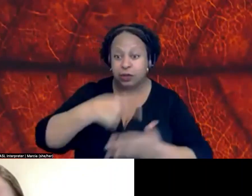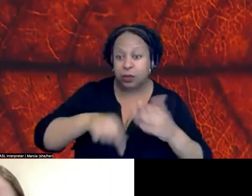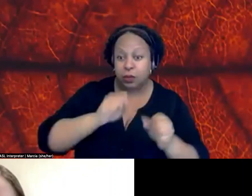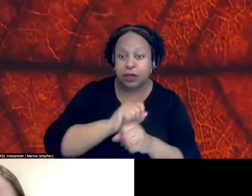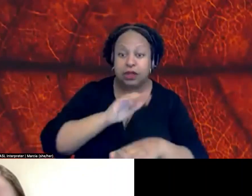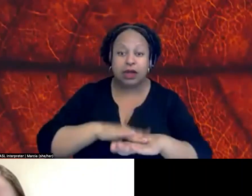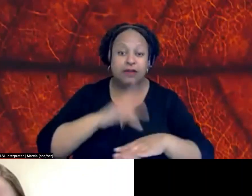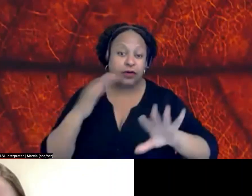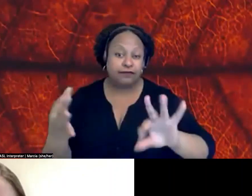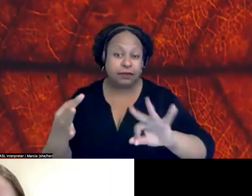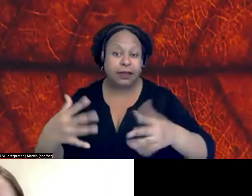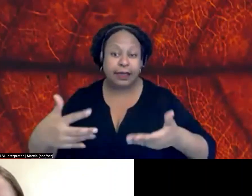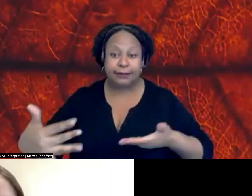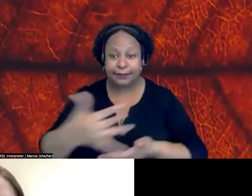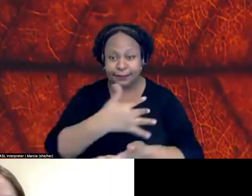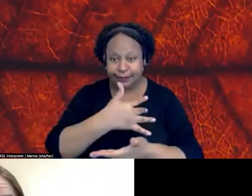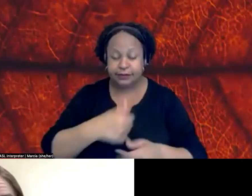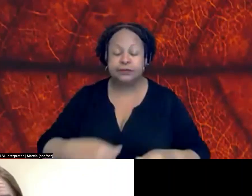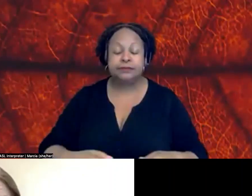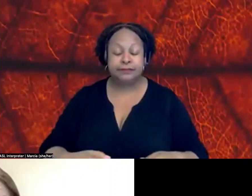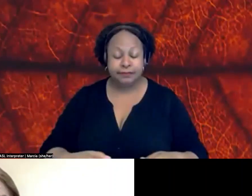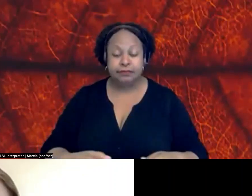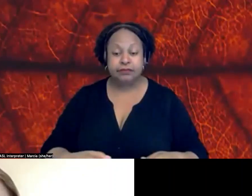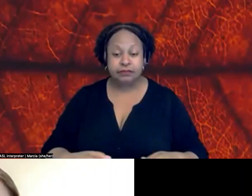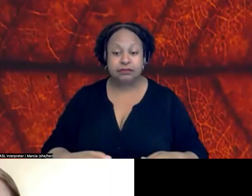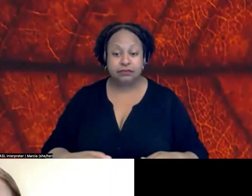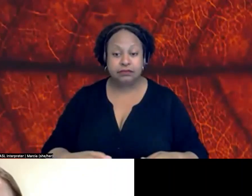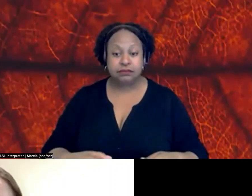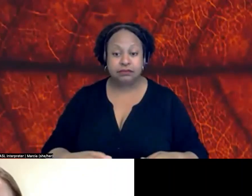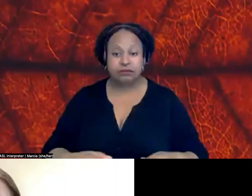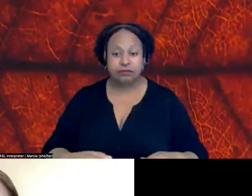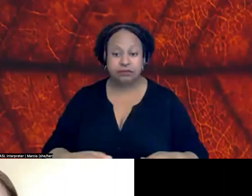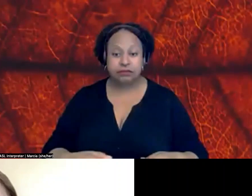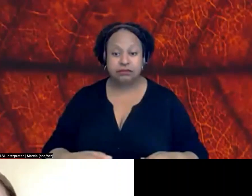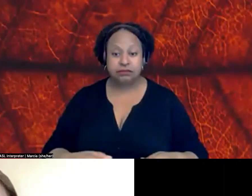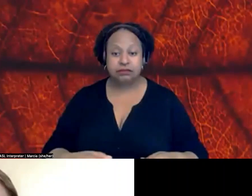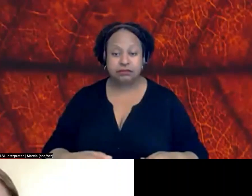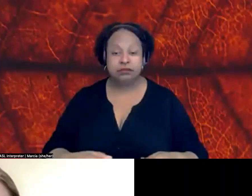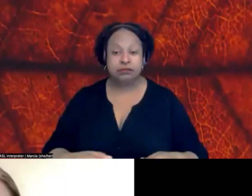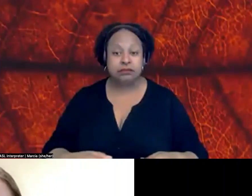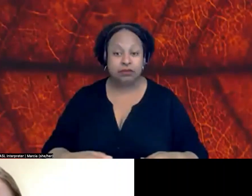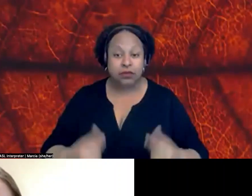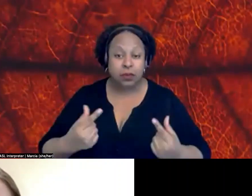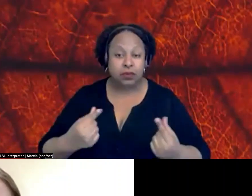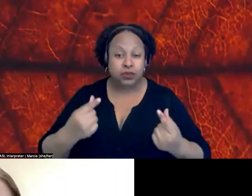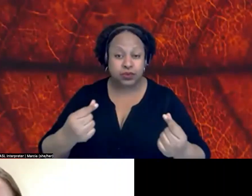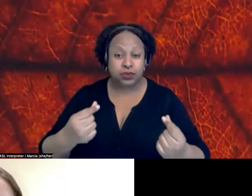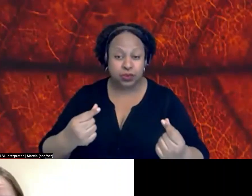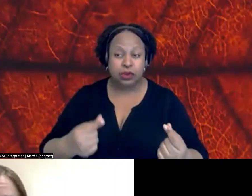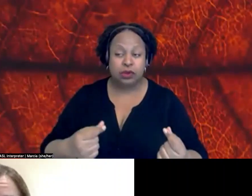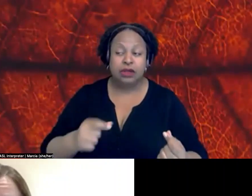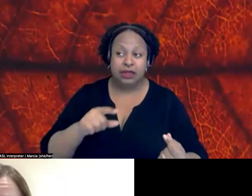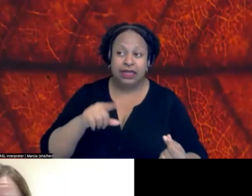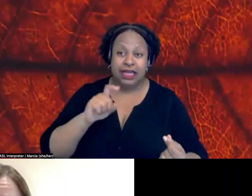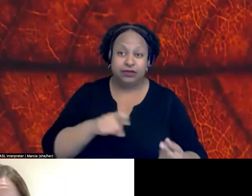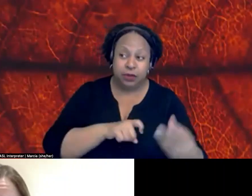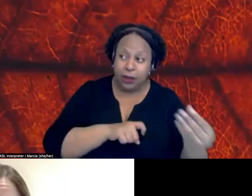And one of the things we used to do was we used to put it on a projector and try to get it from everybody.